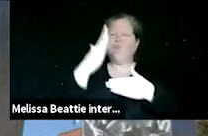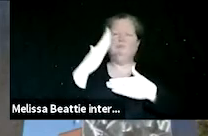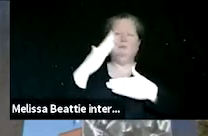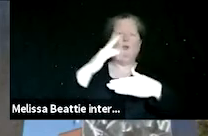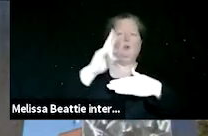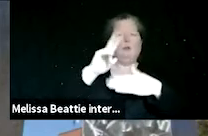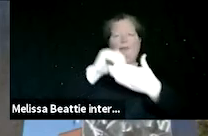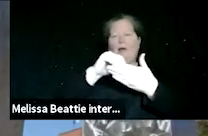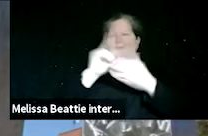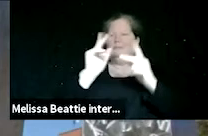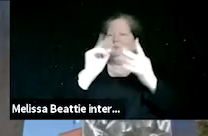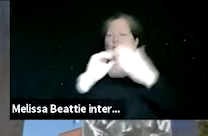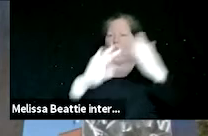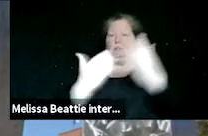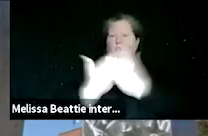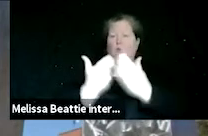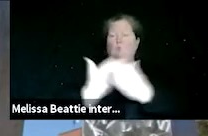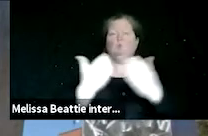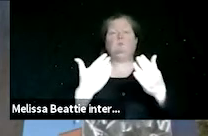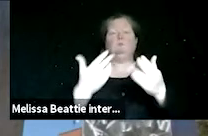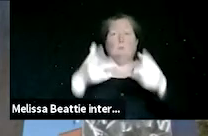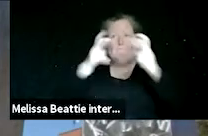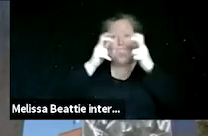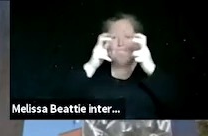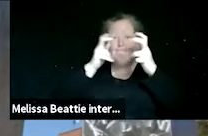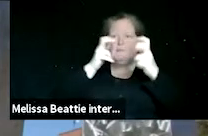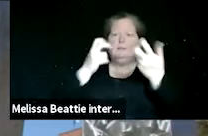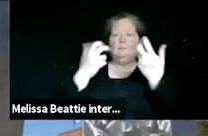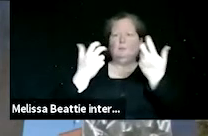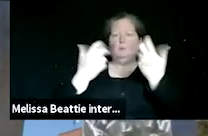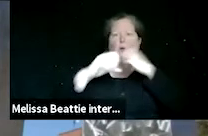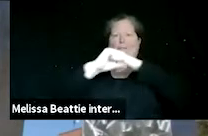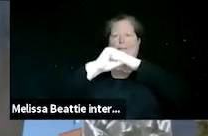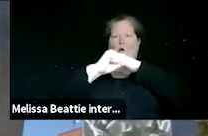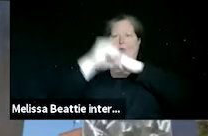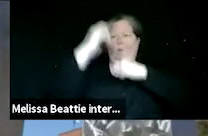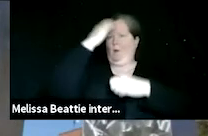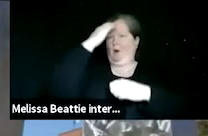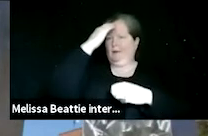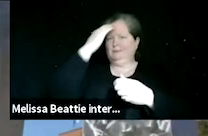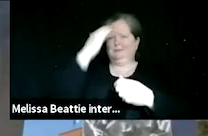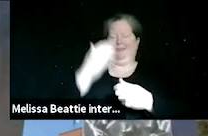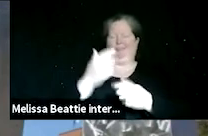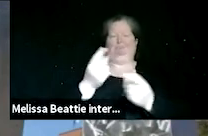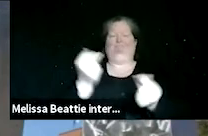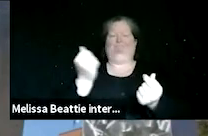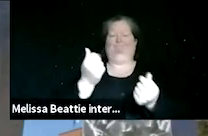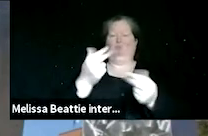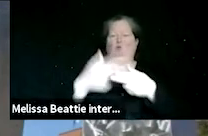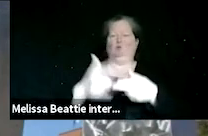listening to a series of five minute lightning talks around security awareness. Ben Woelk: But since we don't have that we figured, one of the different things